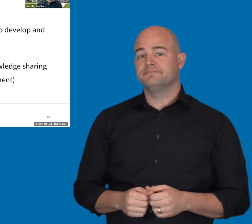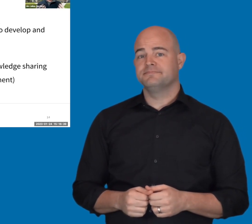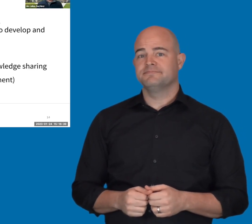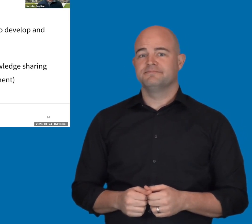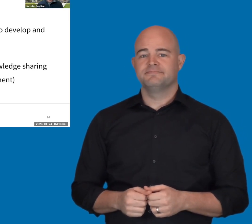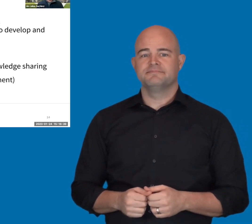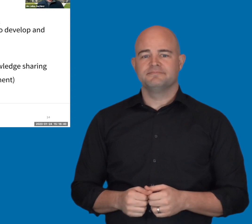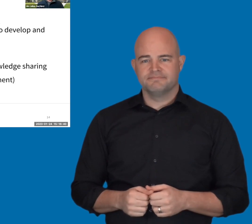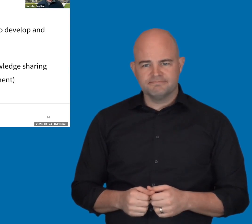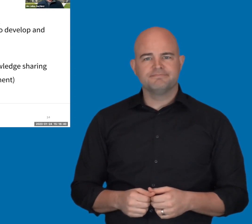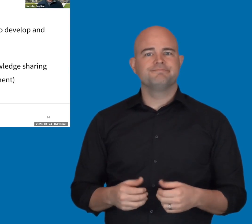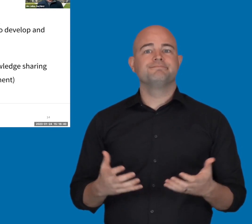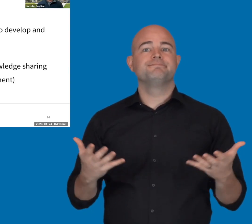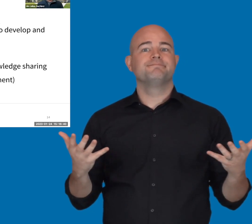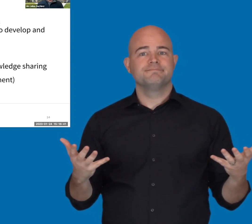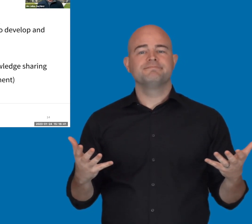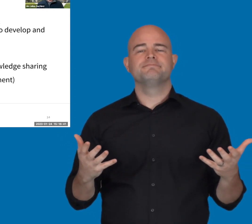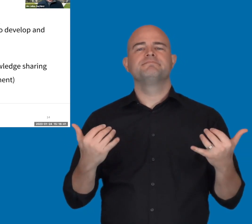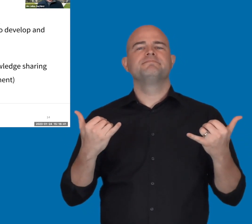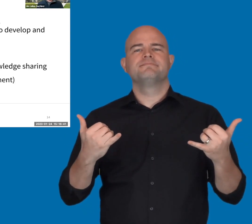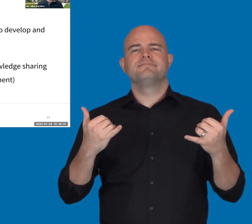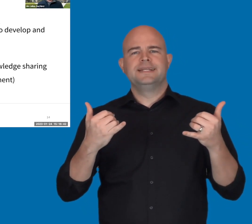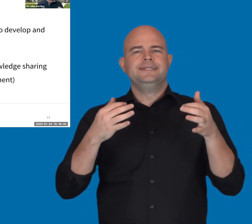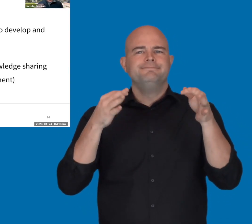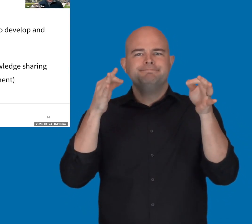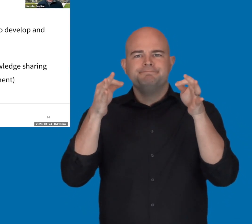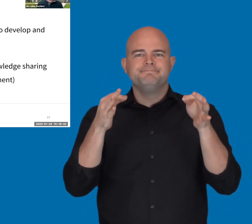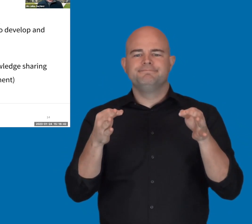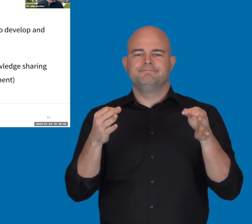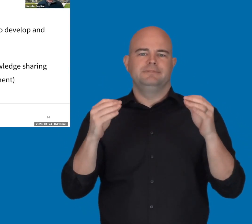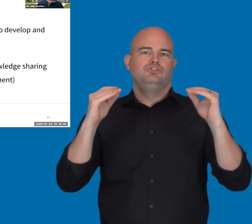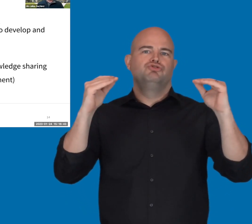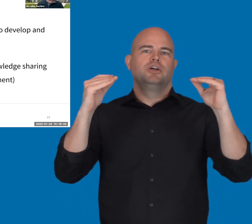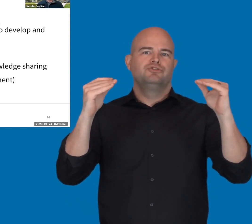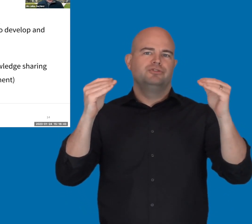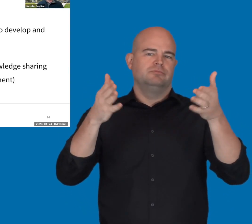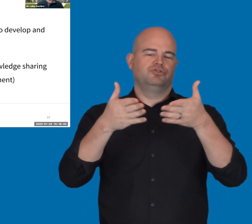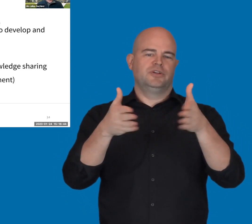And part of the core element of those duties that are